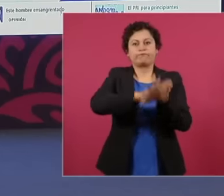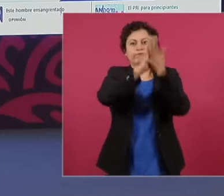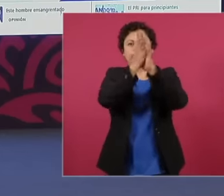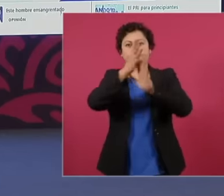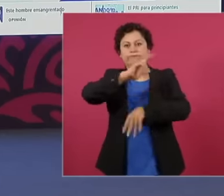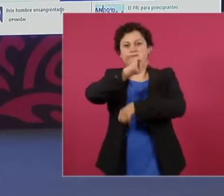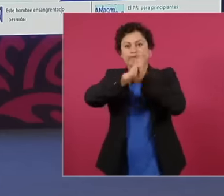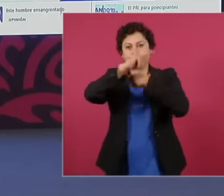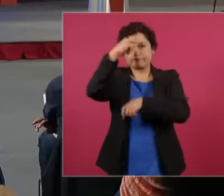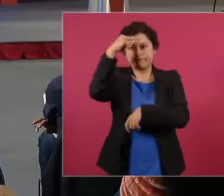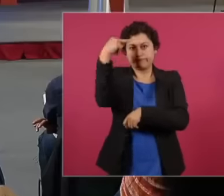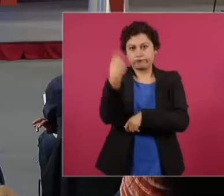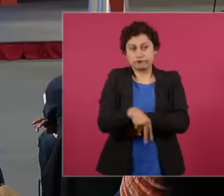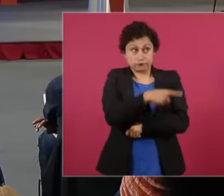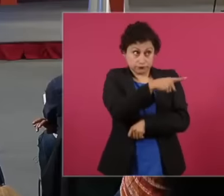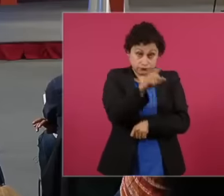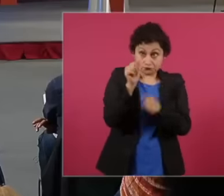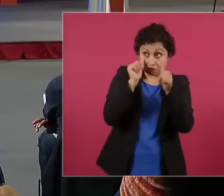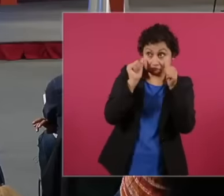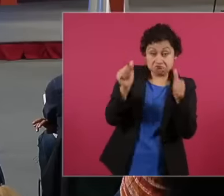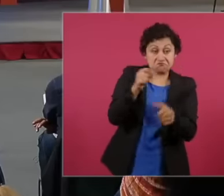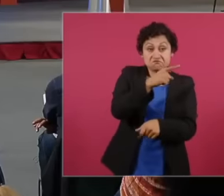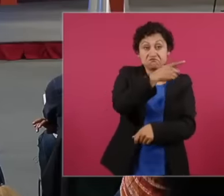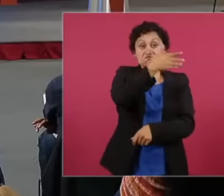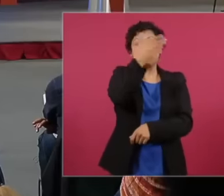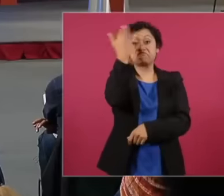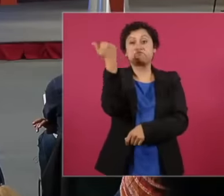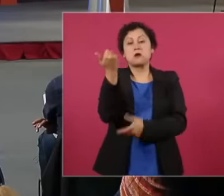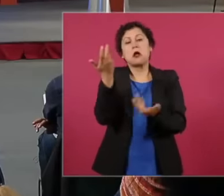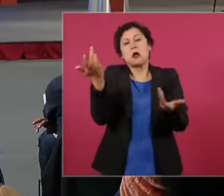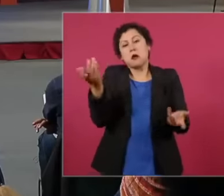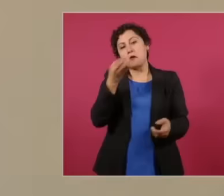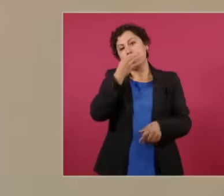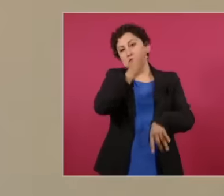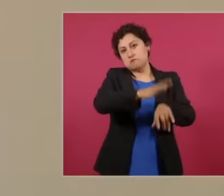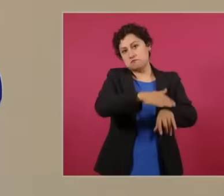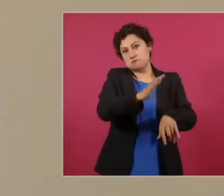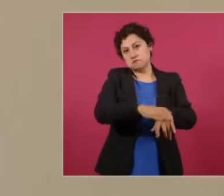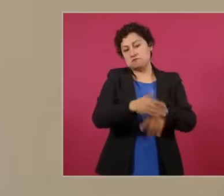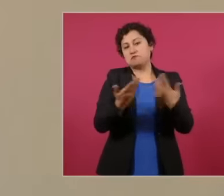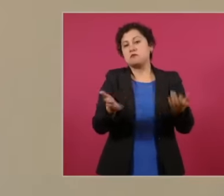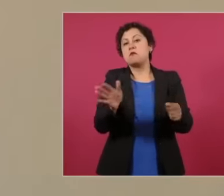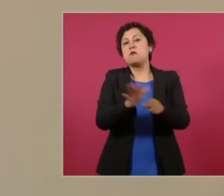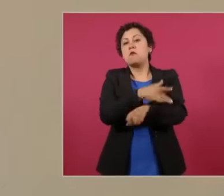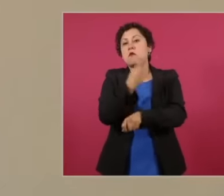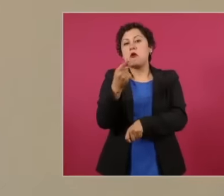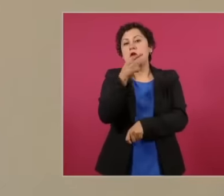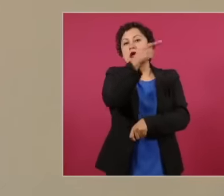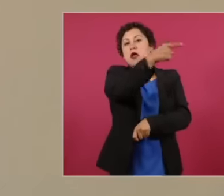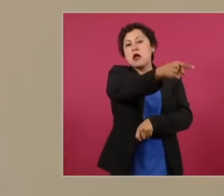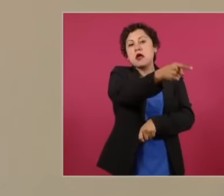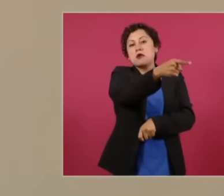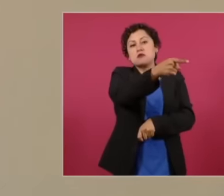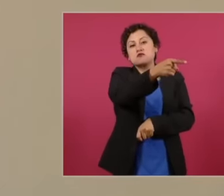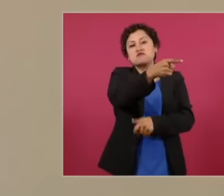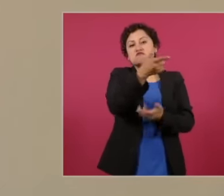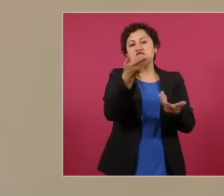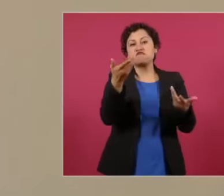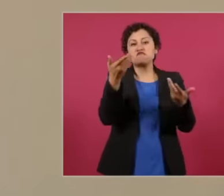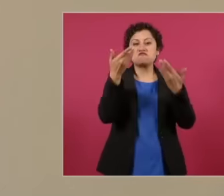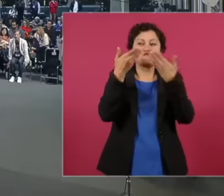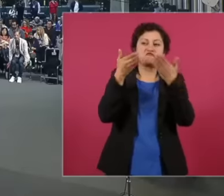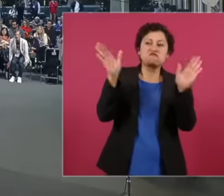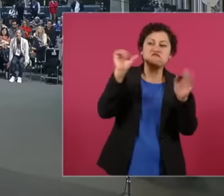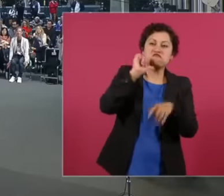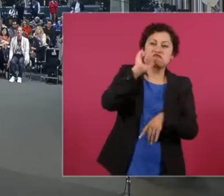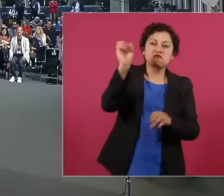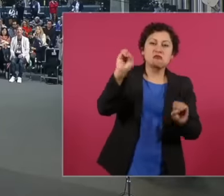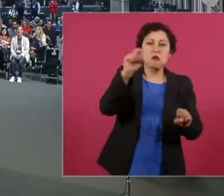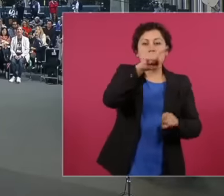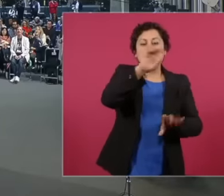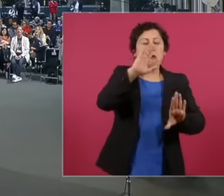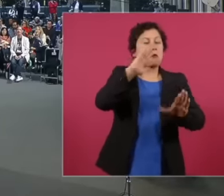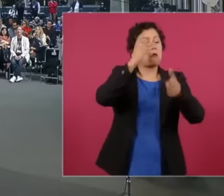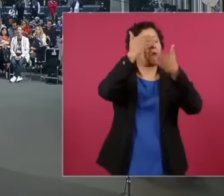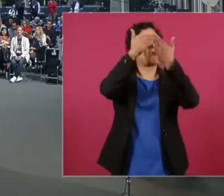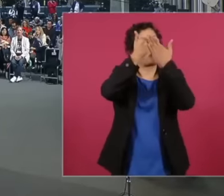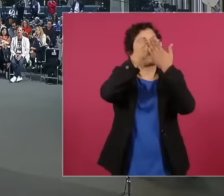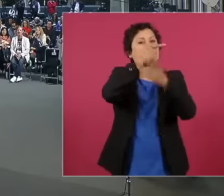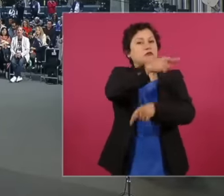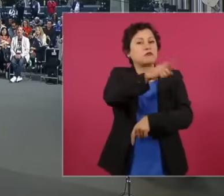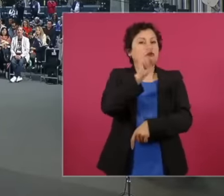because they did not notice it, they did not realize those rearrangements, they did not perceive the empowerment of the